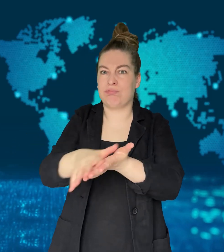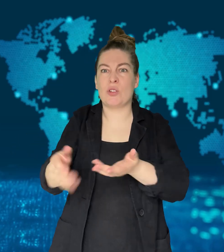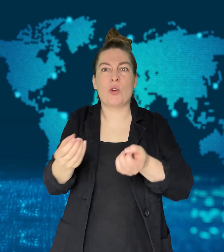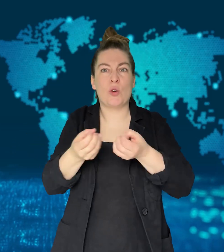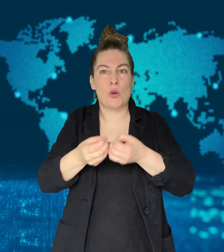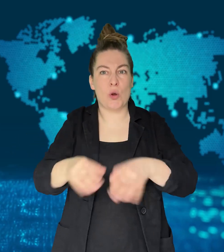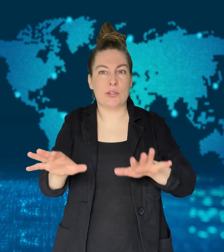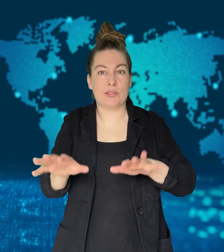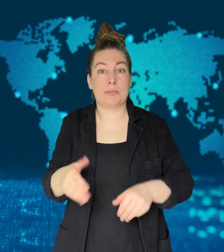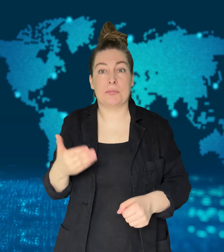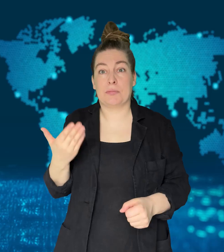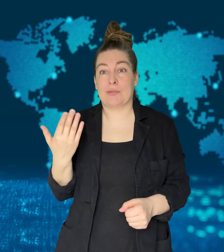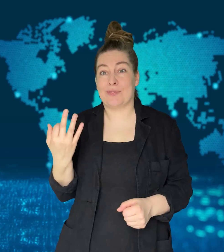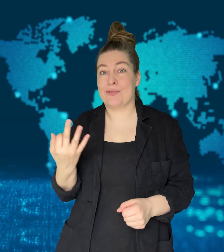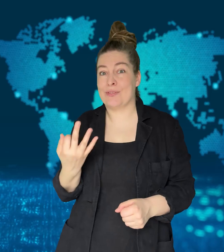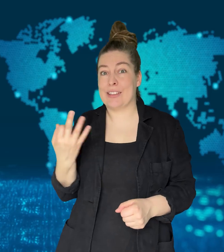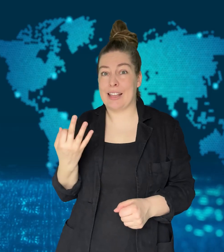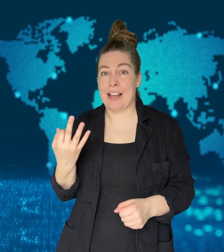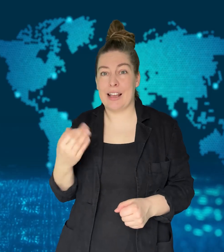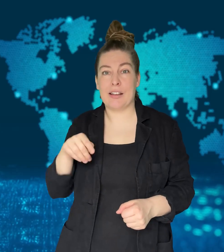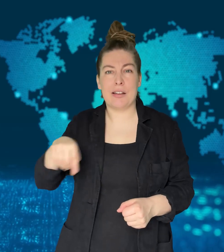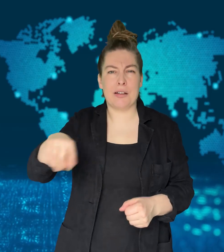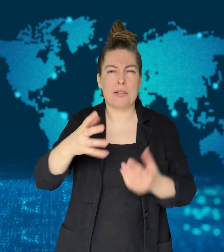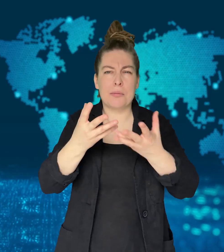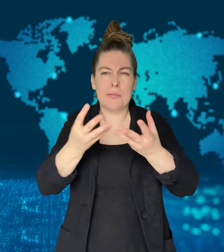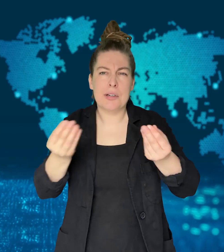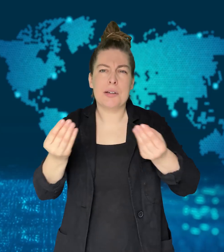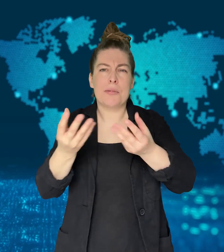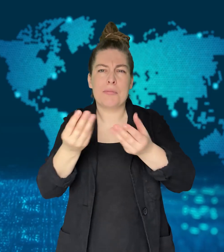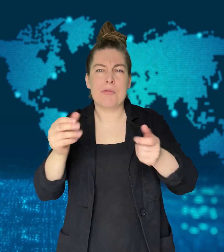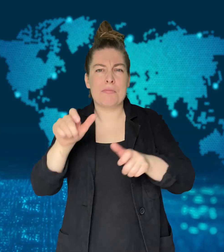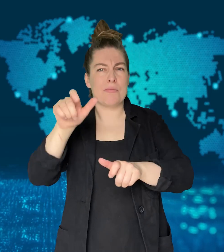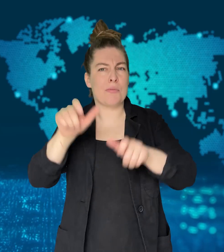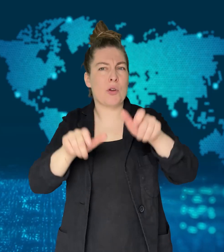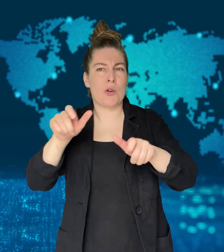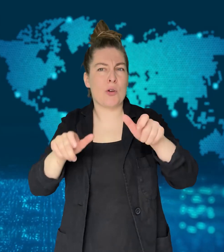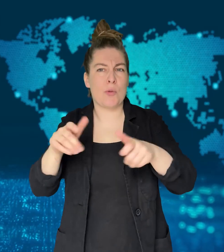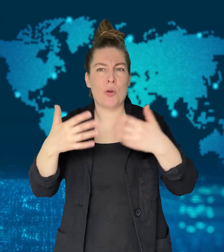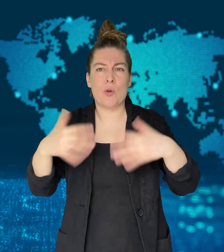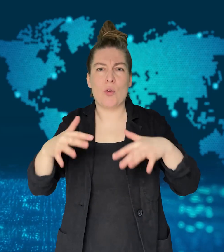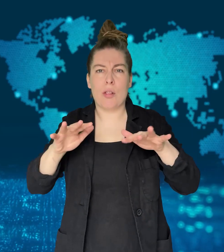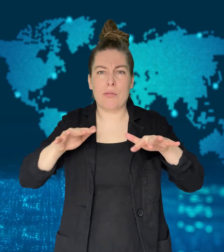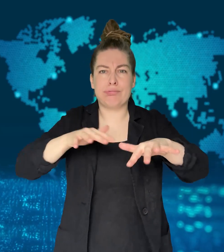As thousands of people gathered